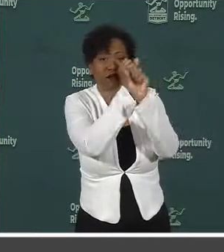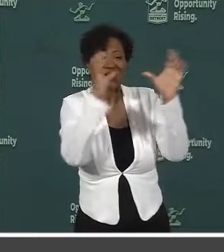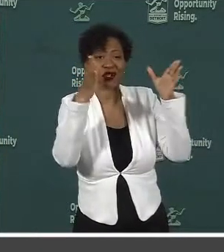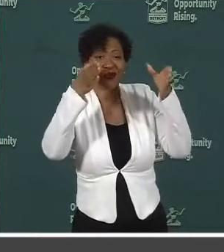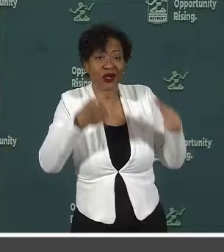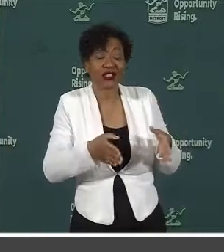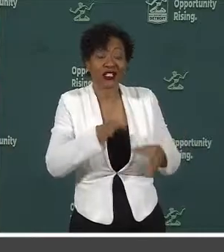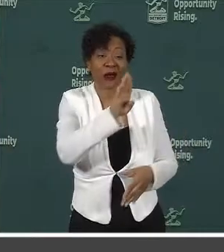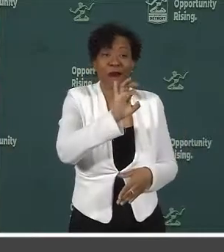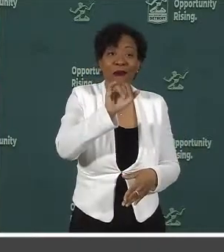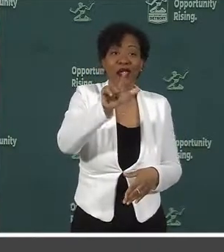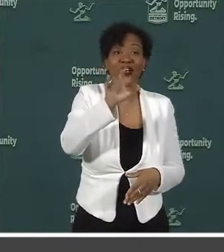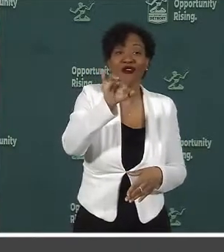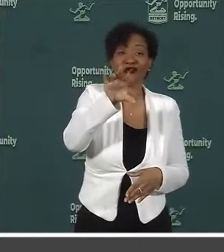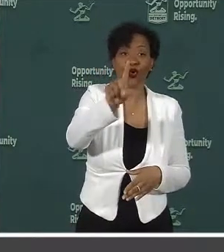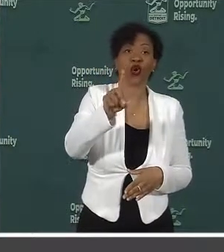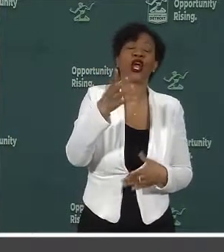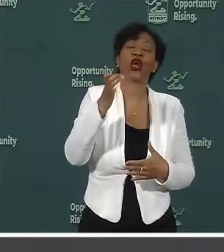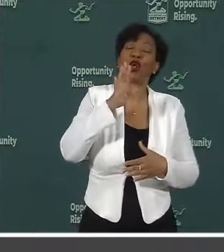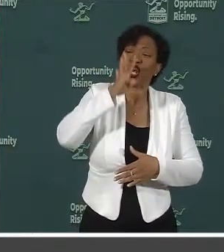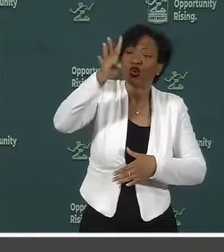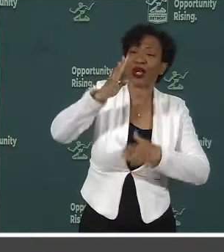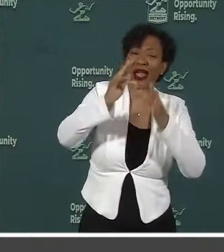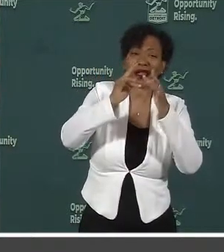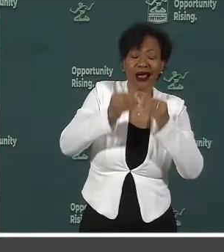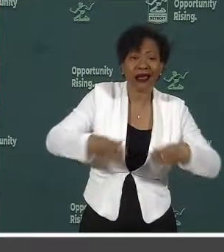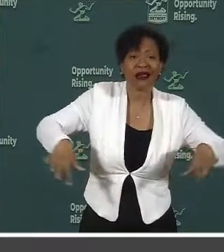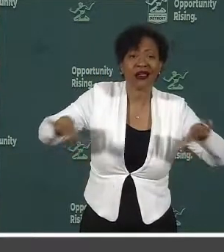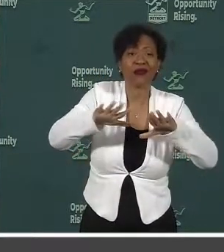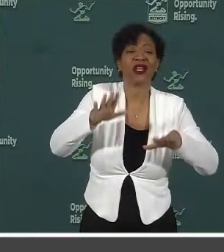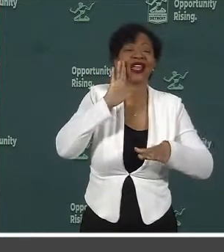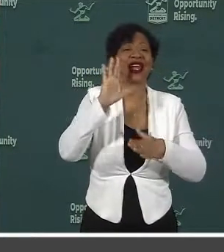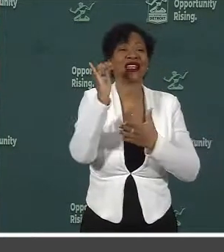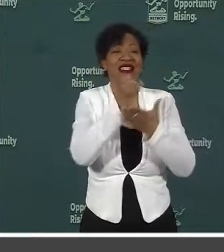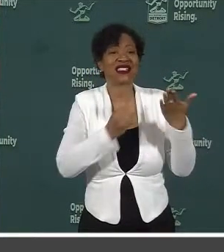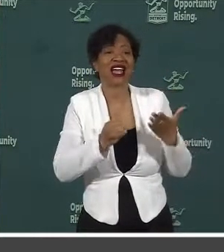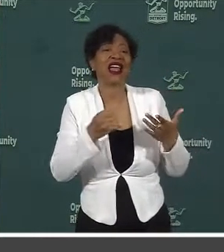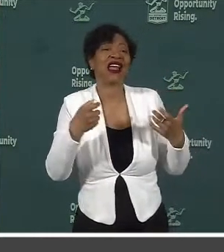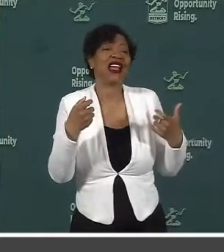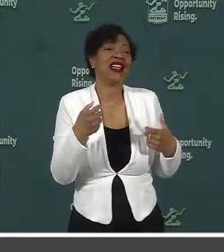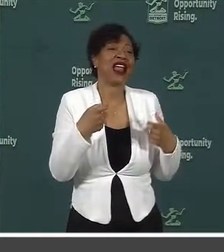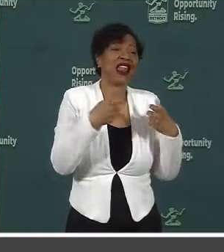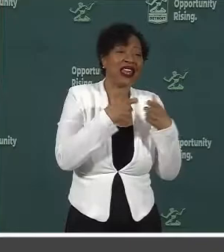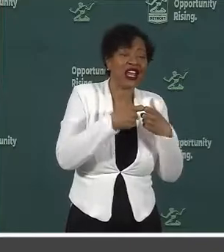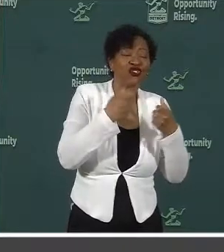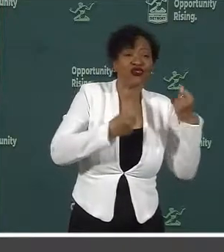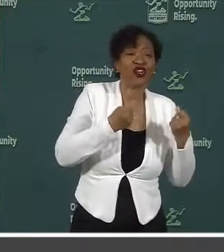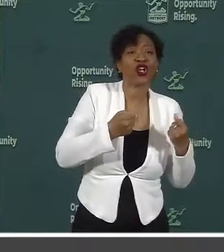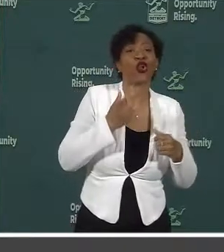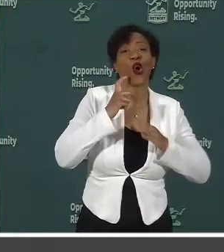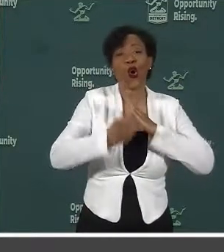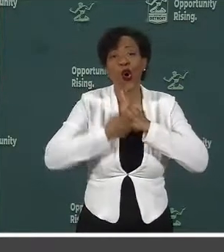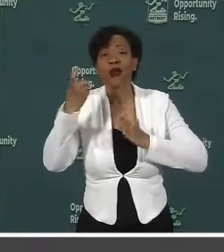WAS GOING TO CREATE A CAMPUS WHERE THEY WERE GOING TO DESIGN THE ELECTRIC VEHICLES IN THE AUTOMATED VEHICLES OF THE FUTURE NOT JUST FORD EMPLOYEES